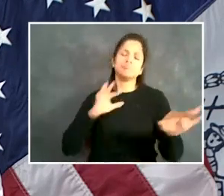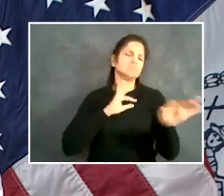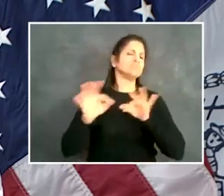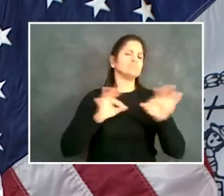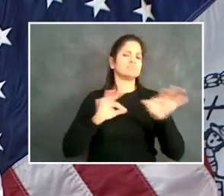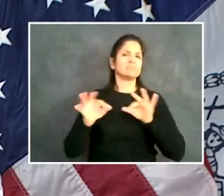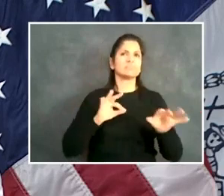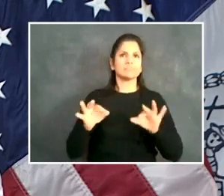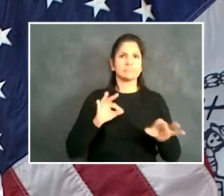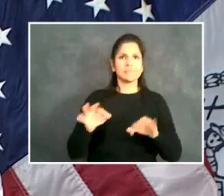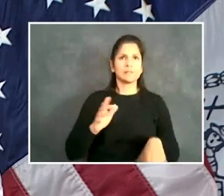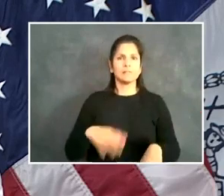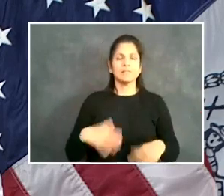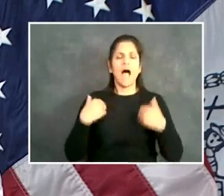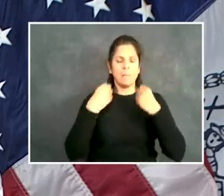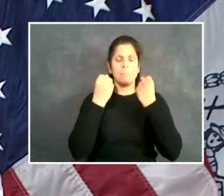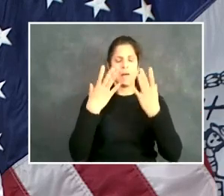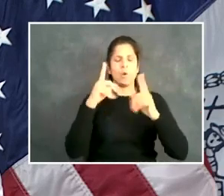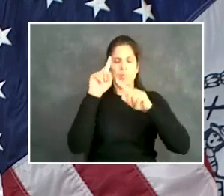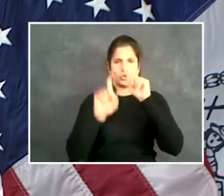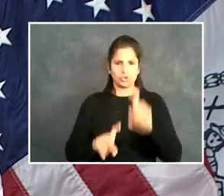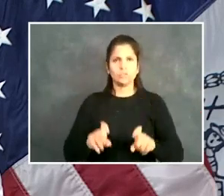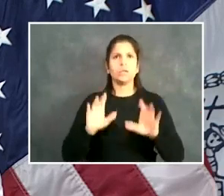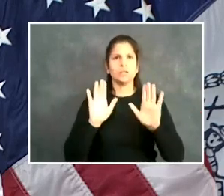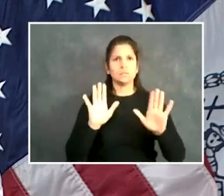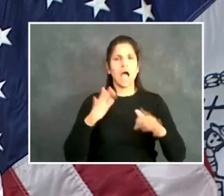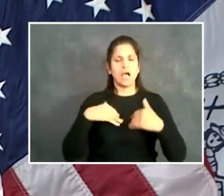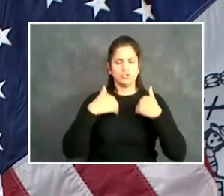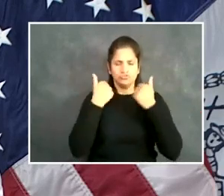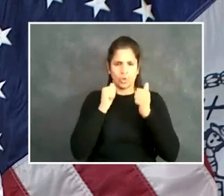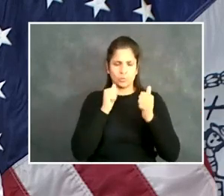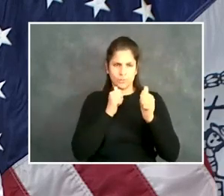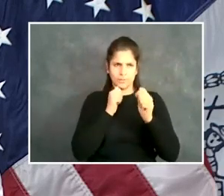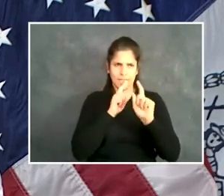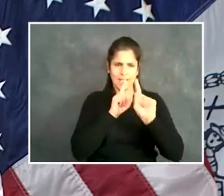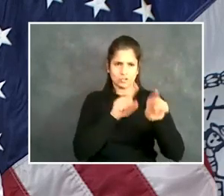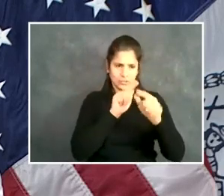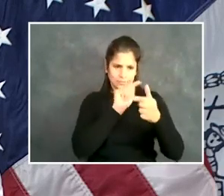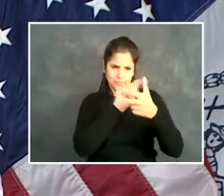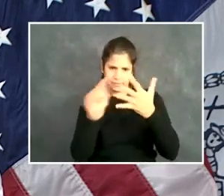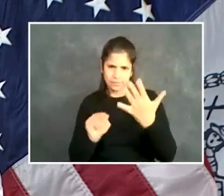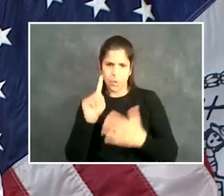LET ME WORK THROUGH THESE QUESTIONS QUICKLY. OUR MEDICAL COLLEAGUES MIGHT WANT TO JUMP IN, AS WELL.